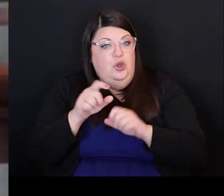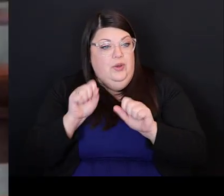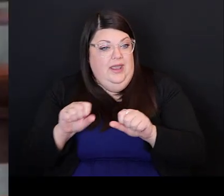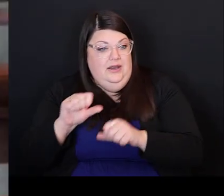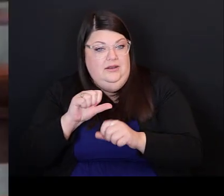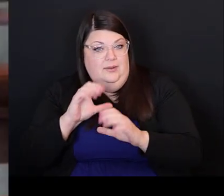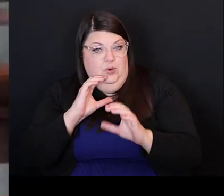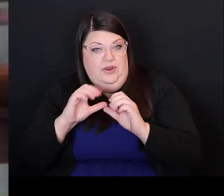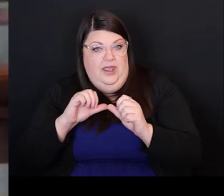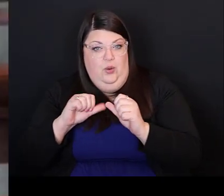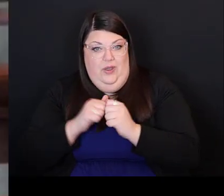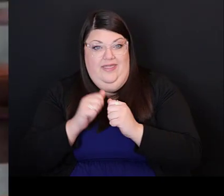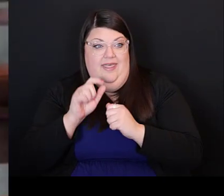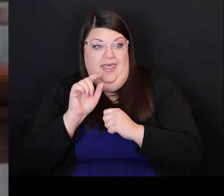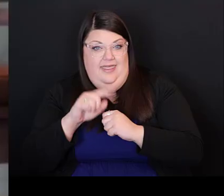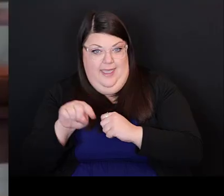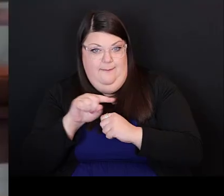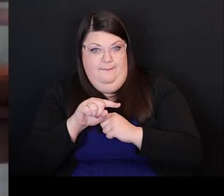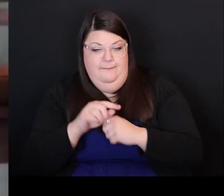other and how you are able to communicate with them.